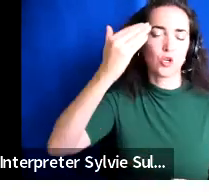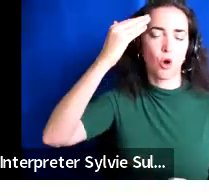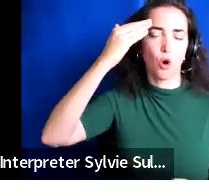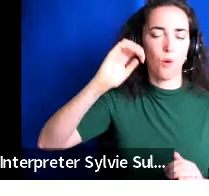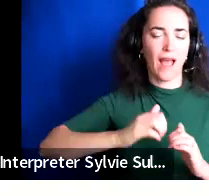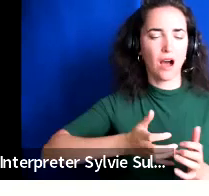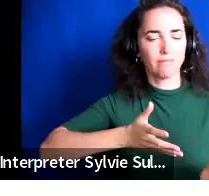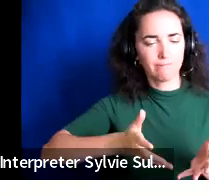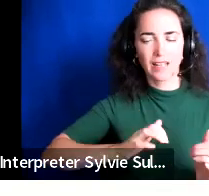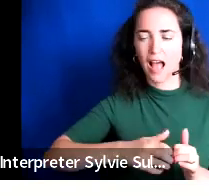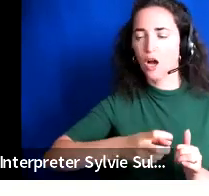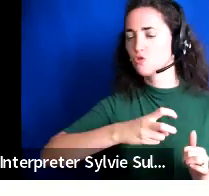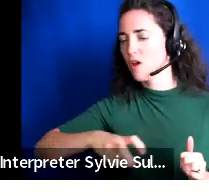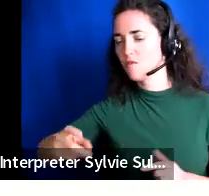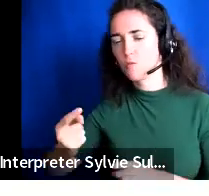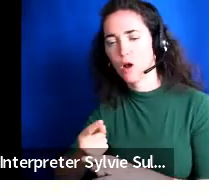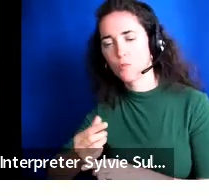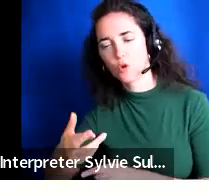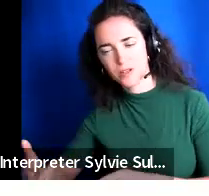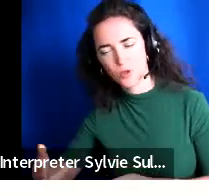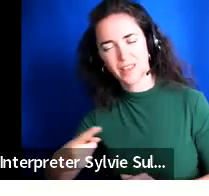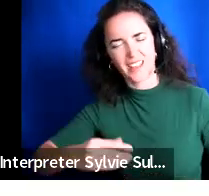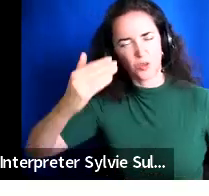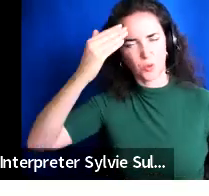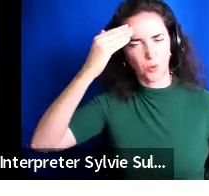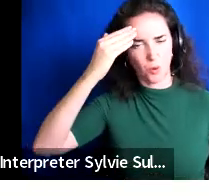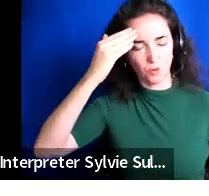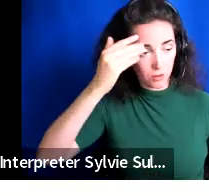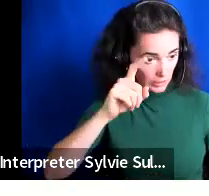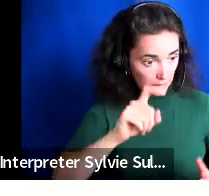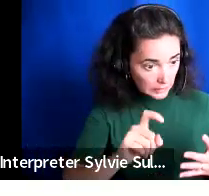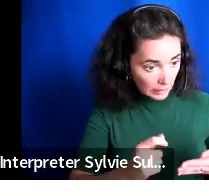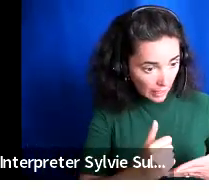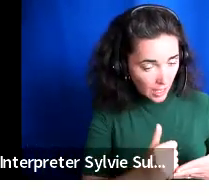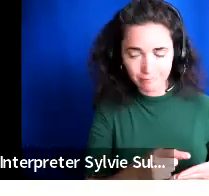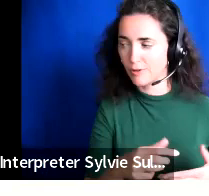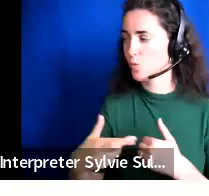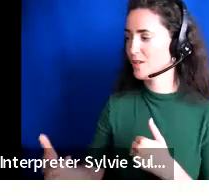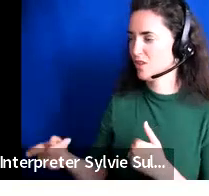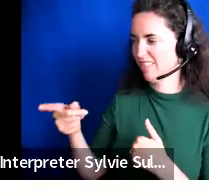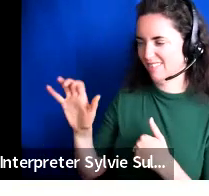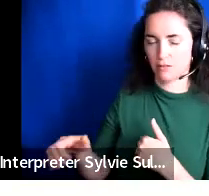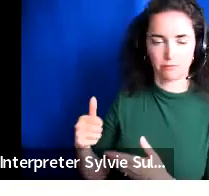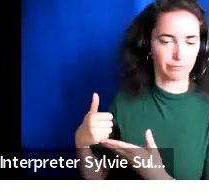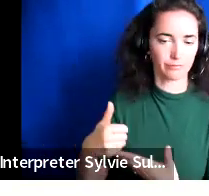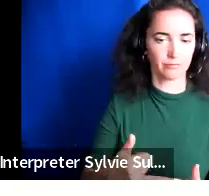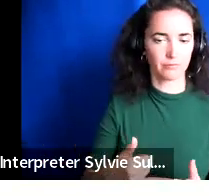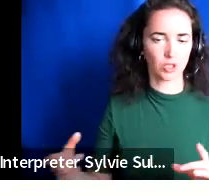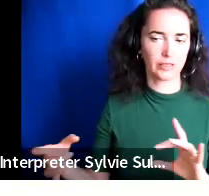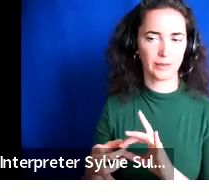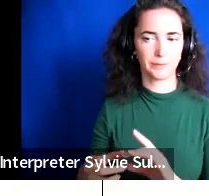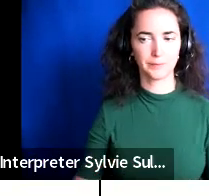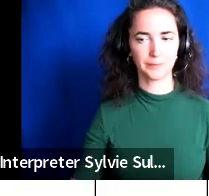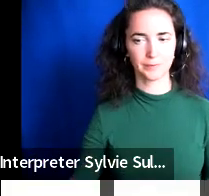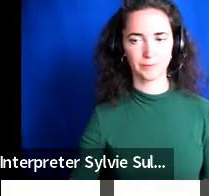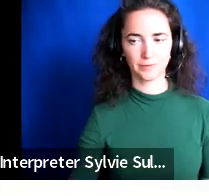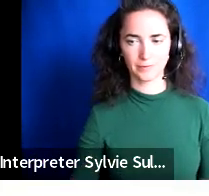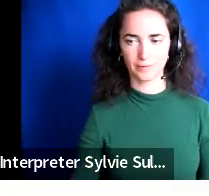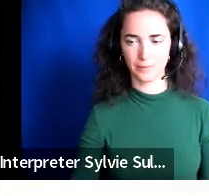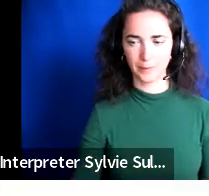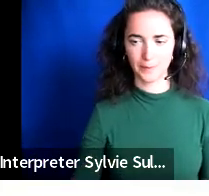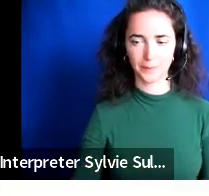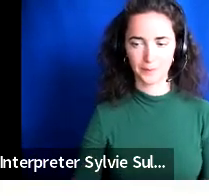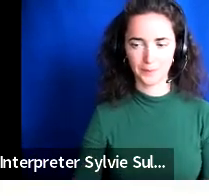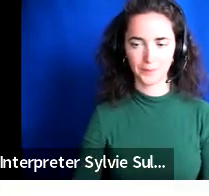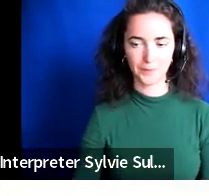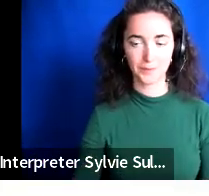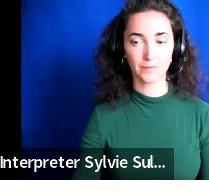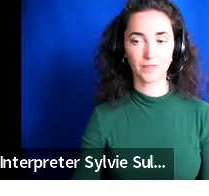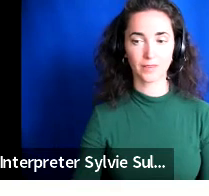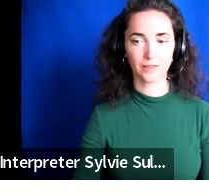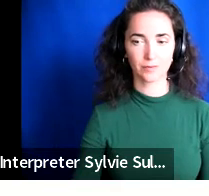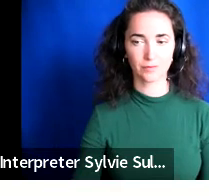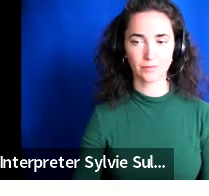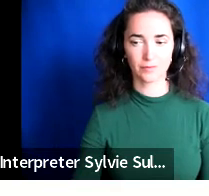They are more familiar, and they can help telling someone to the appropriate resources